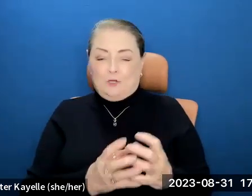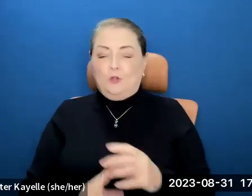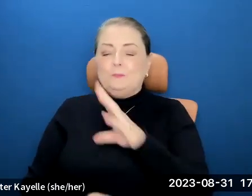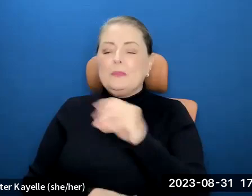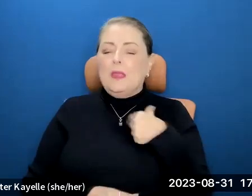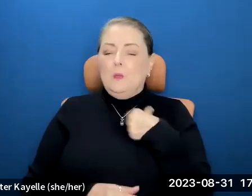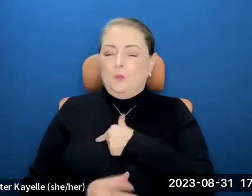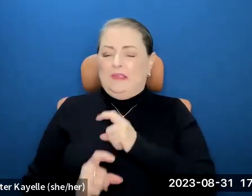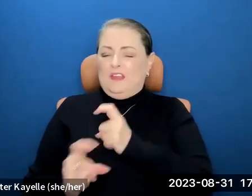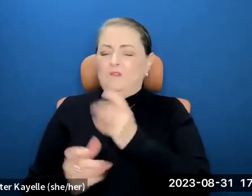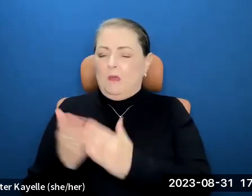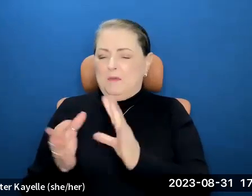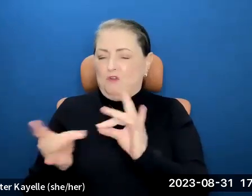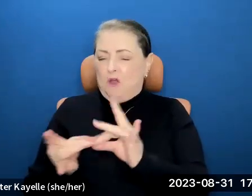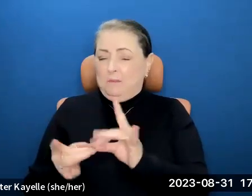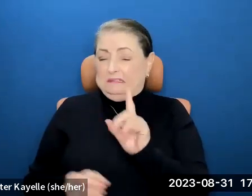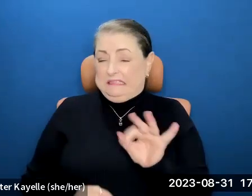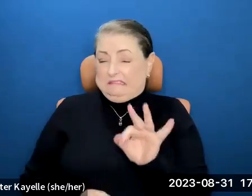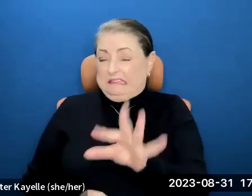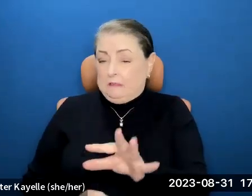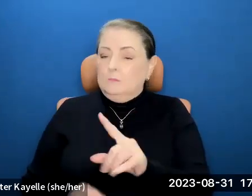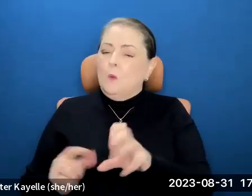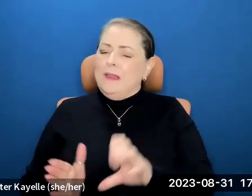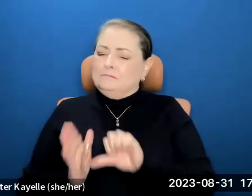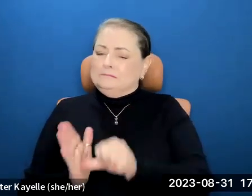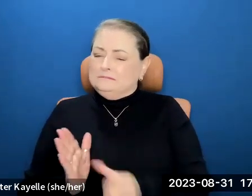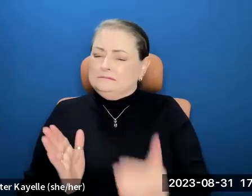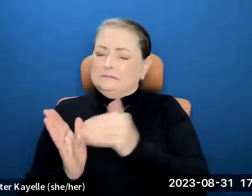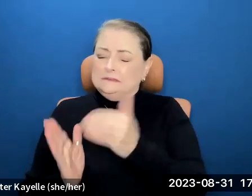um we had given some comments the other day but wanted to reiterate that nasw supports